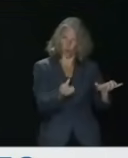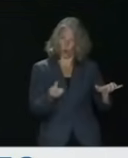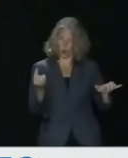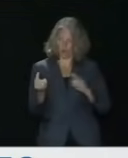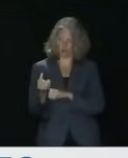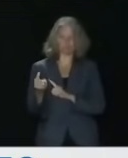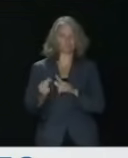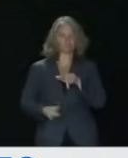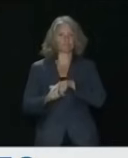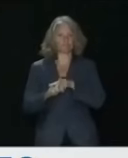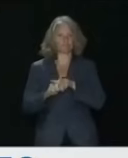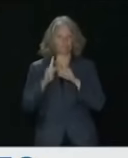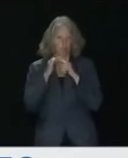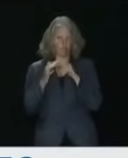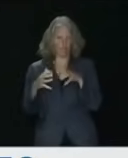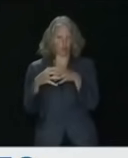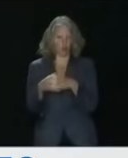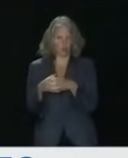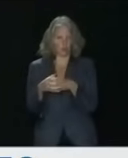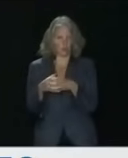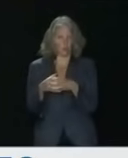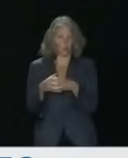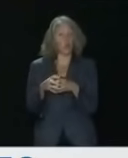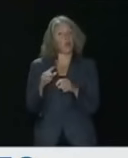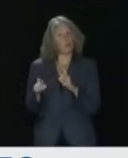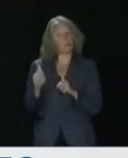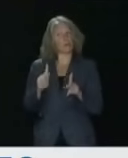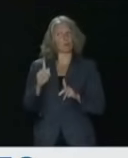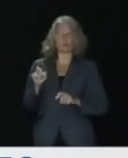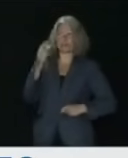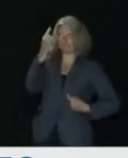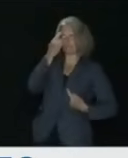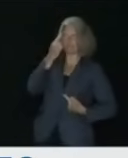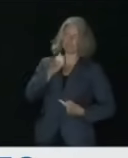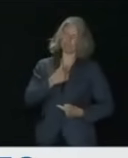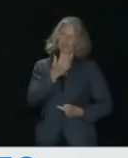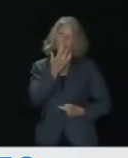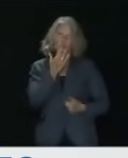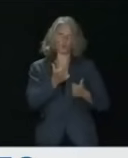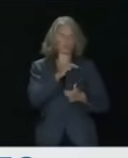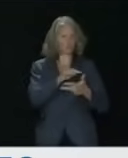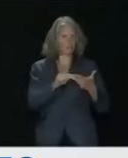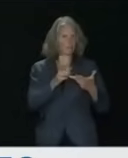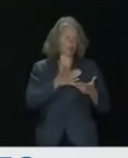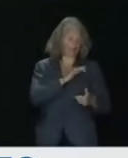BUT THAT COULD CHANGE. THIS ALSO NEEDS TO BE TAKEN INTO